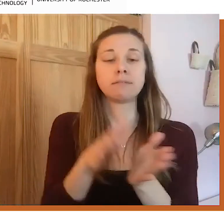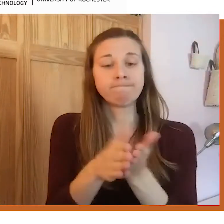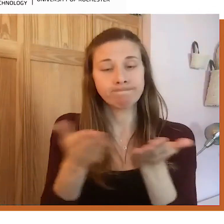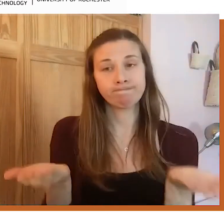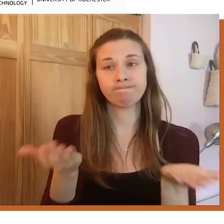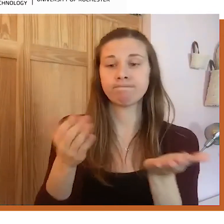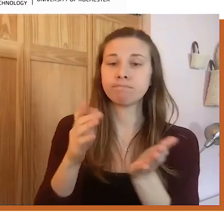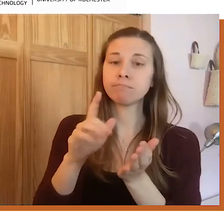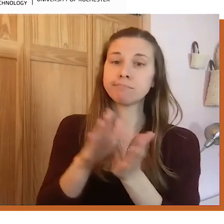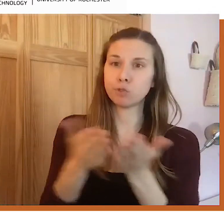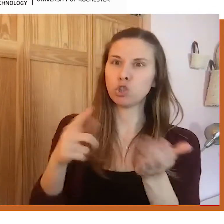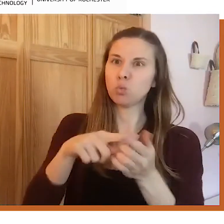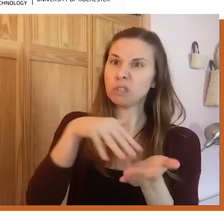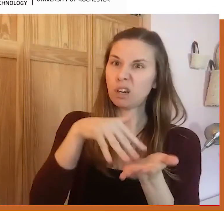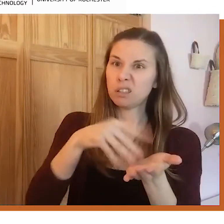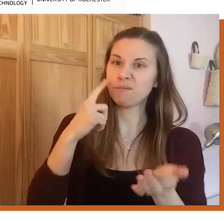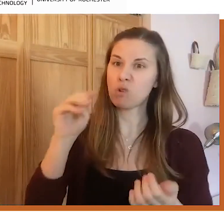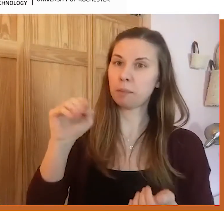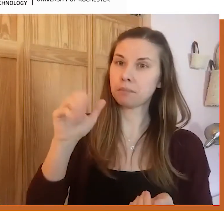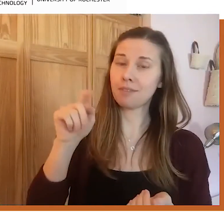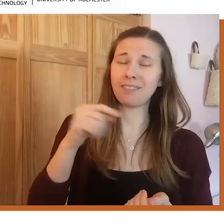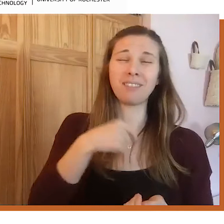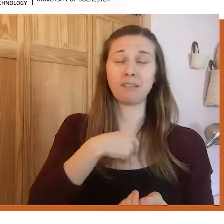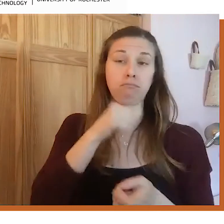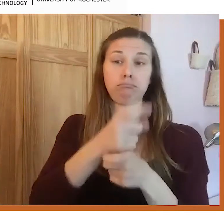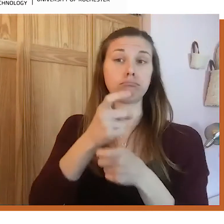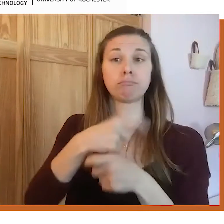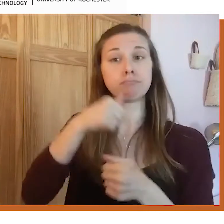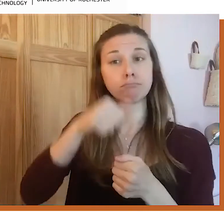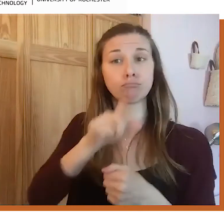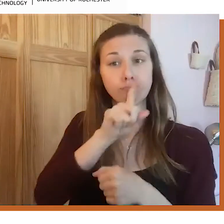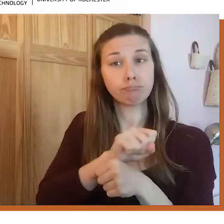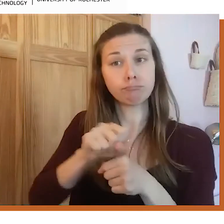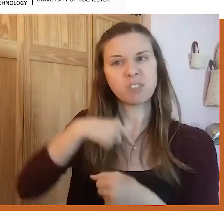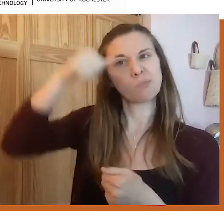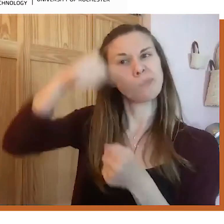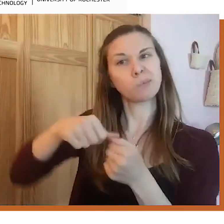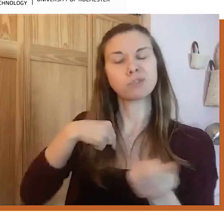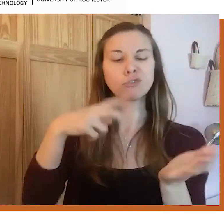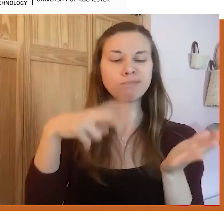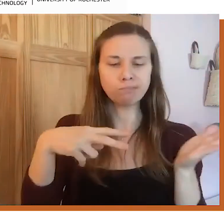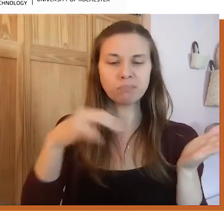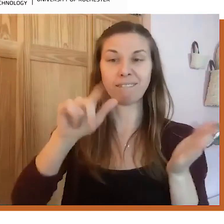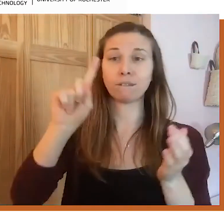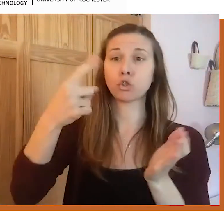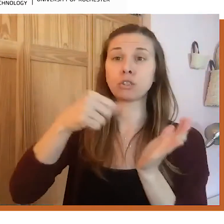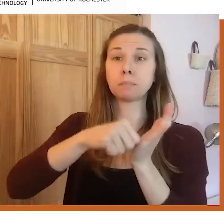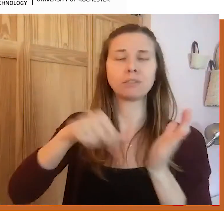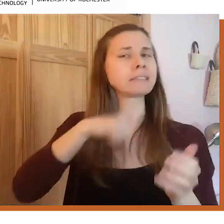so I got the MCAT book, and--I am not joking-- I remember looking at the first page.